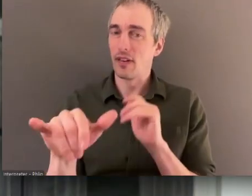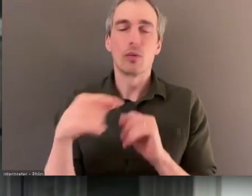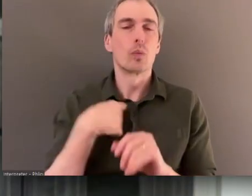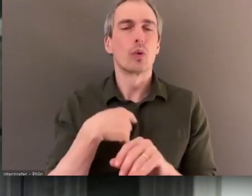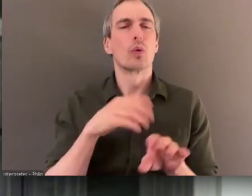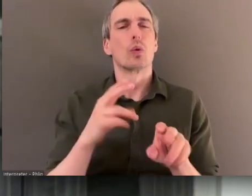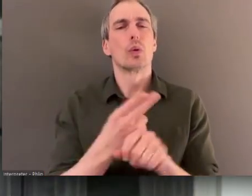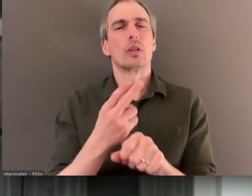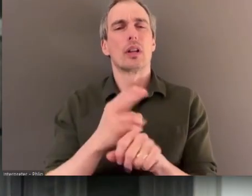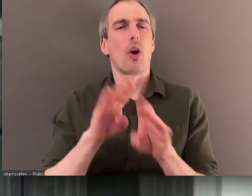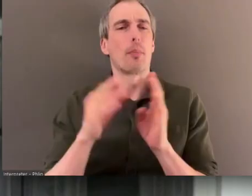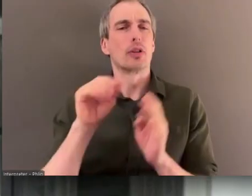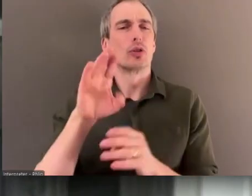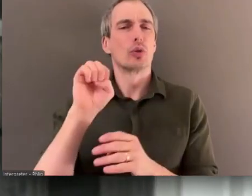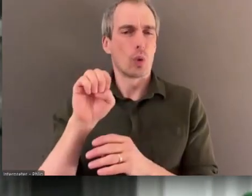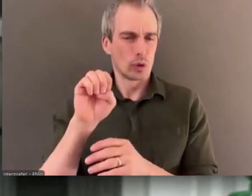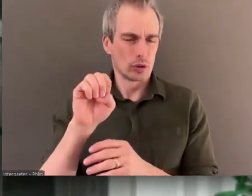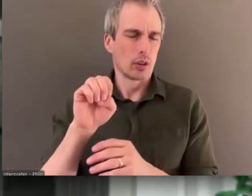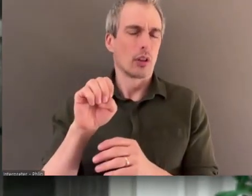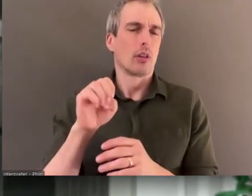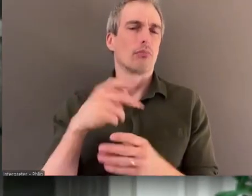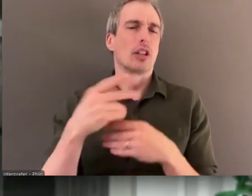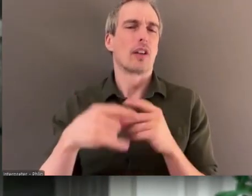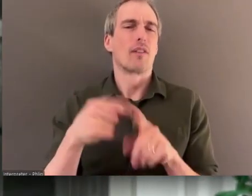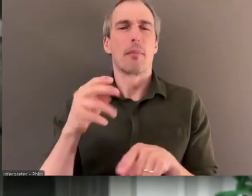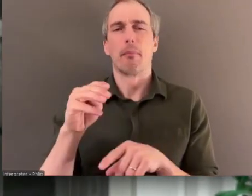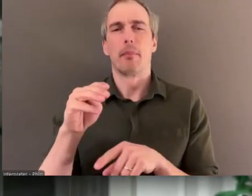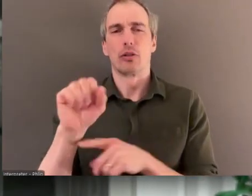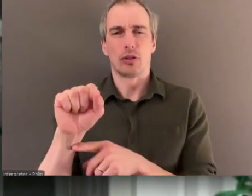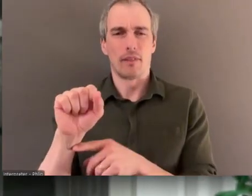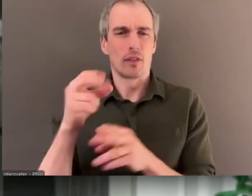And it's actually like it's like regex on steroids.